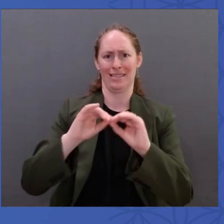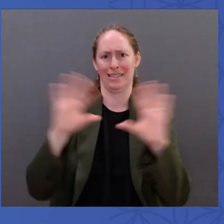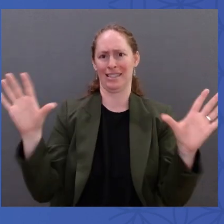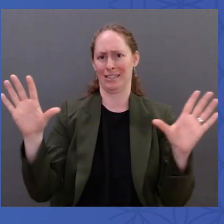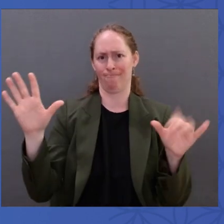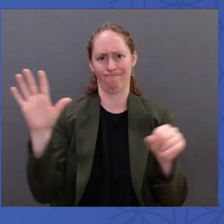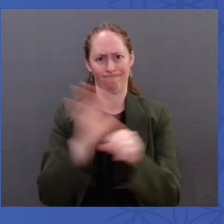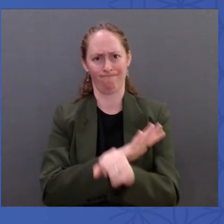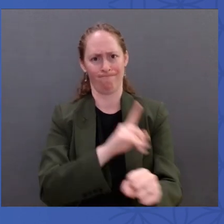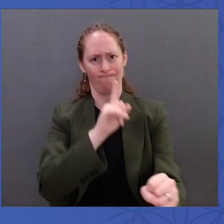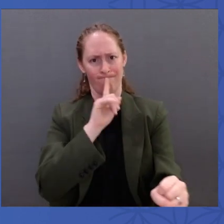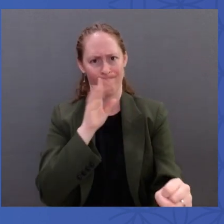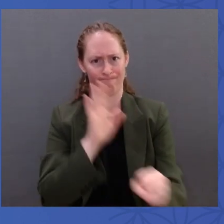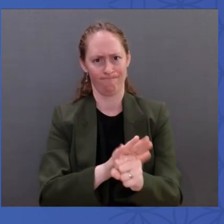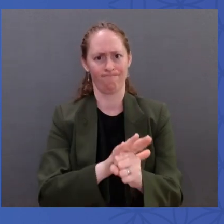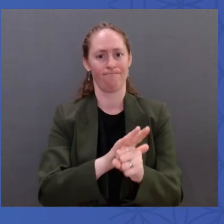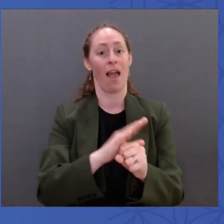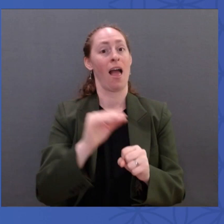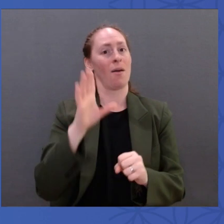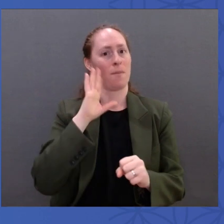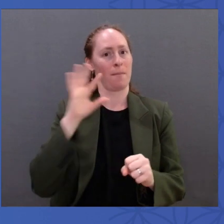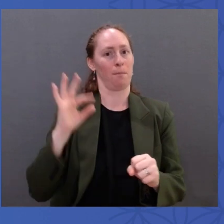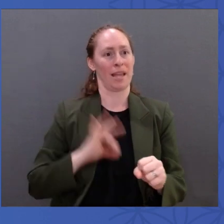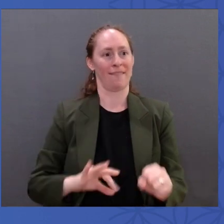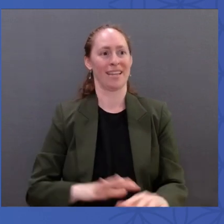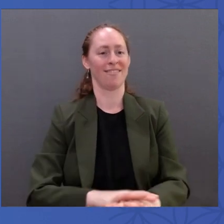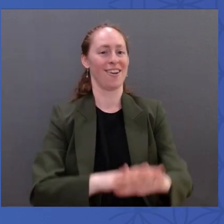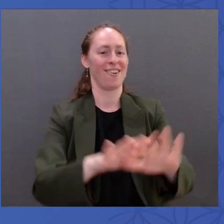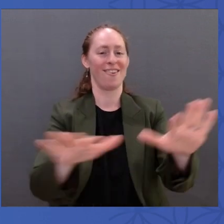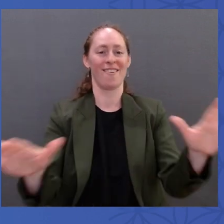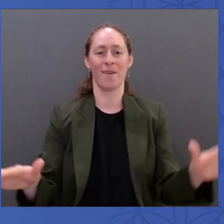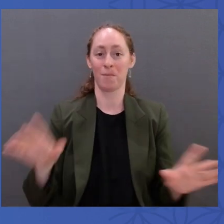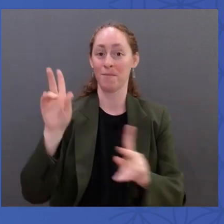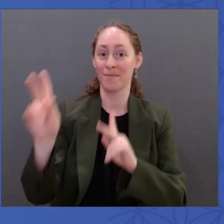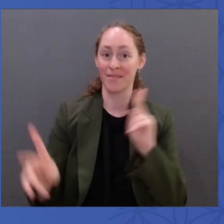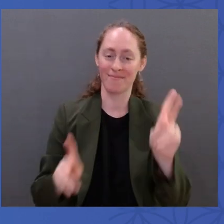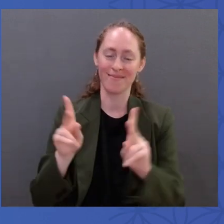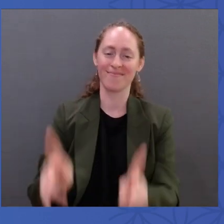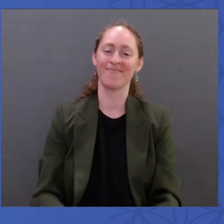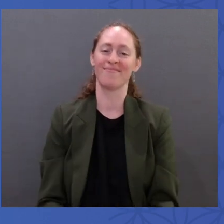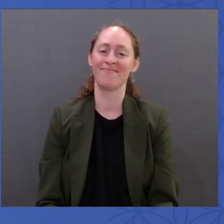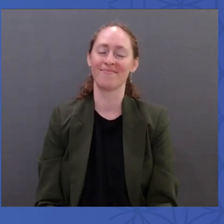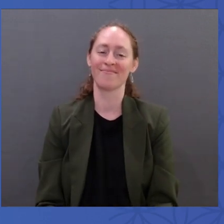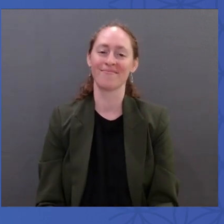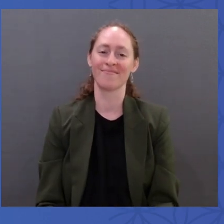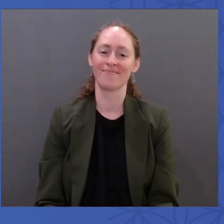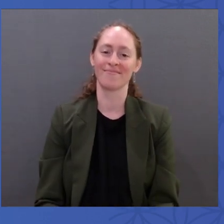Towards this end. Malaysia believes the framework should be an all inclusive platform.